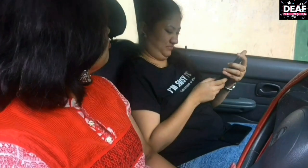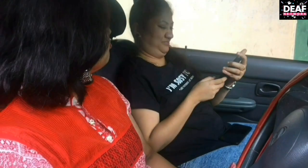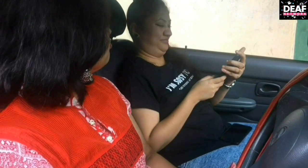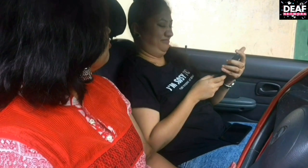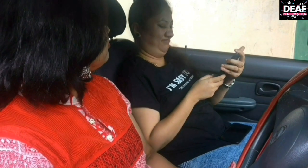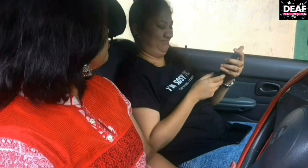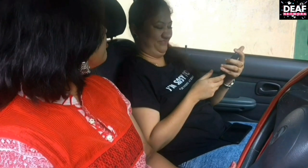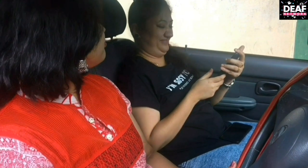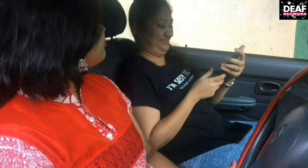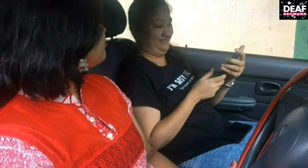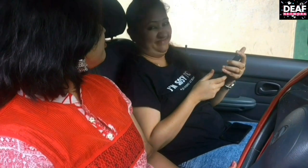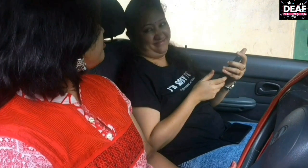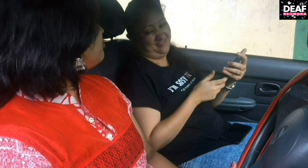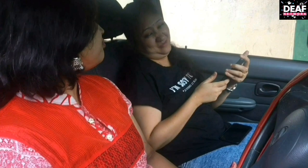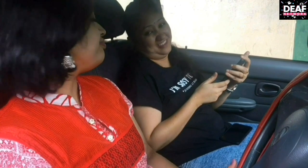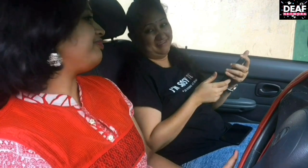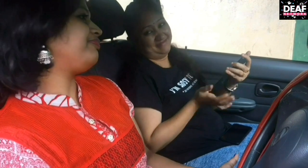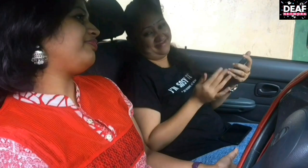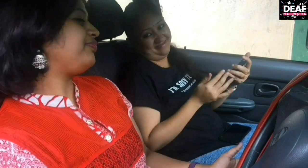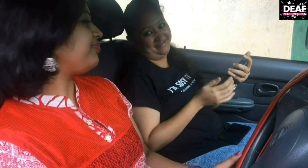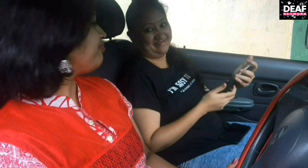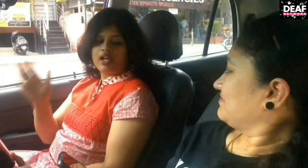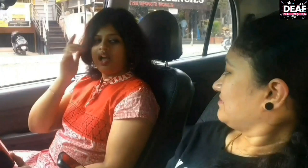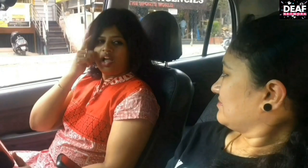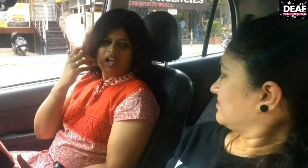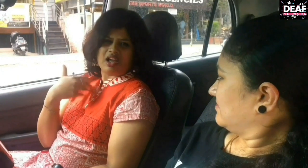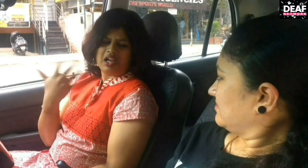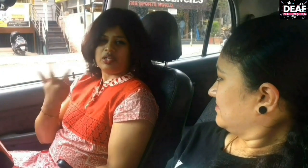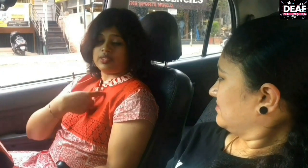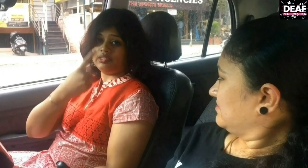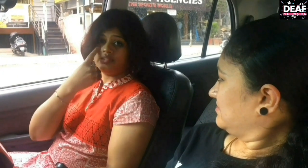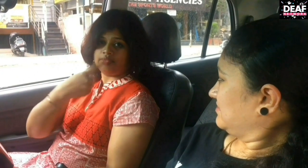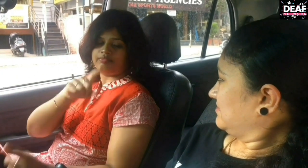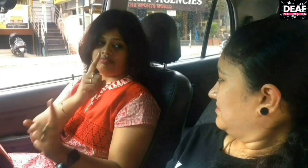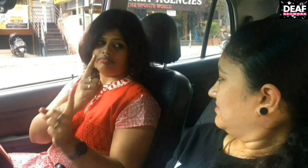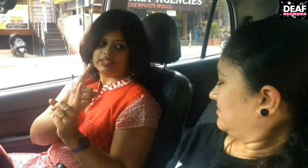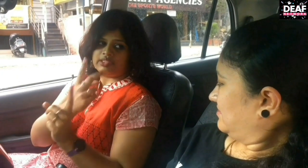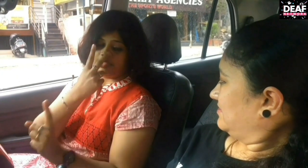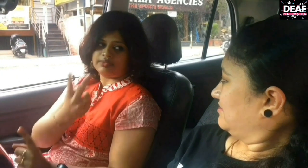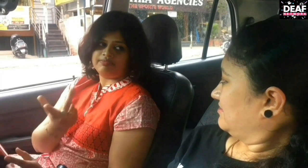Huh! He is okay! I dunno him, let's go and meet him